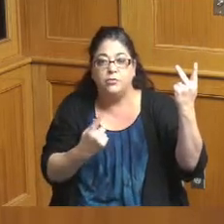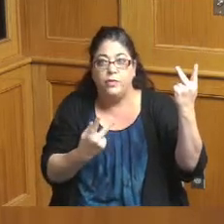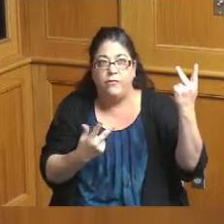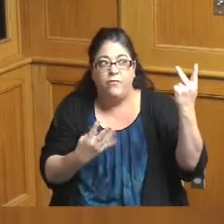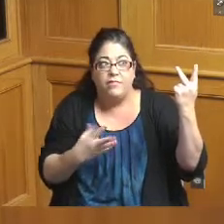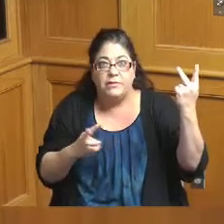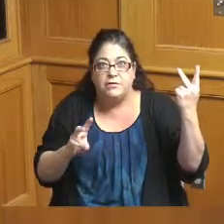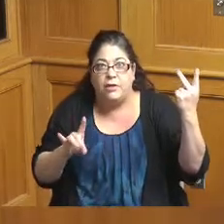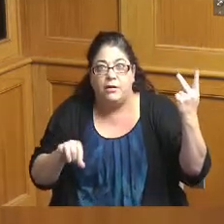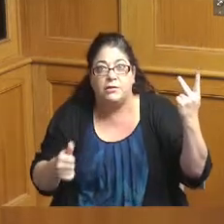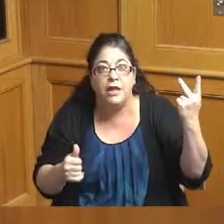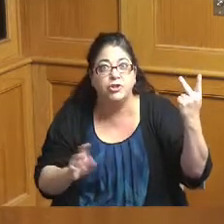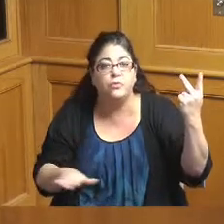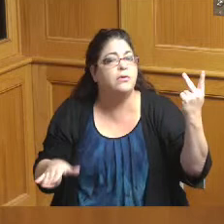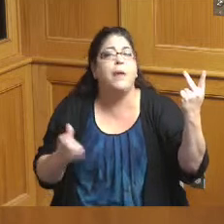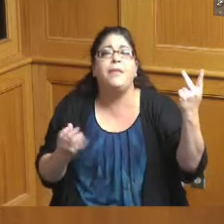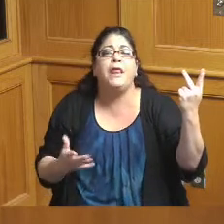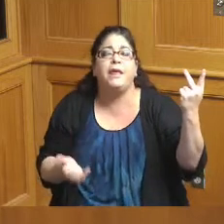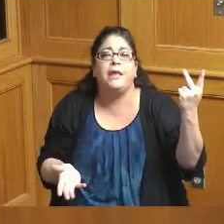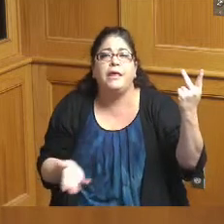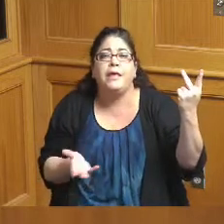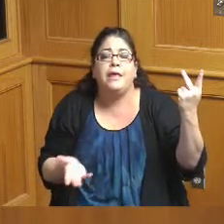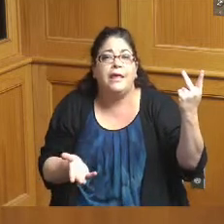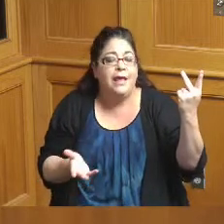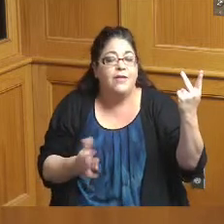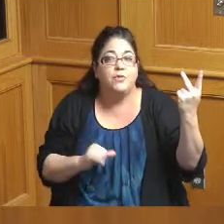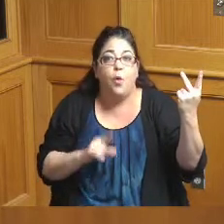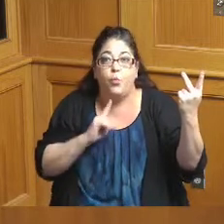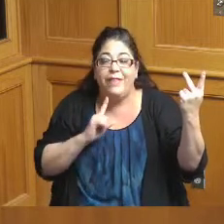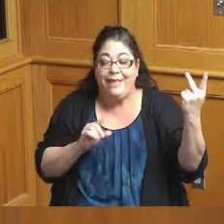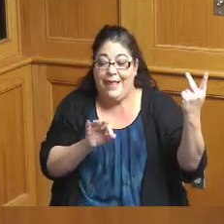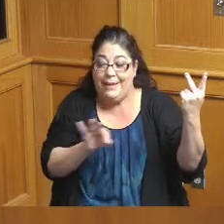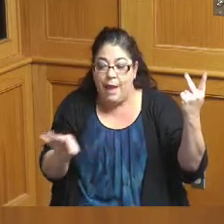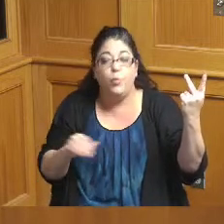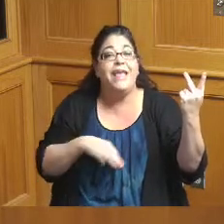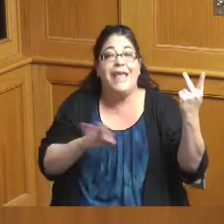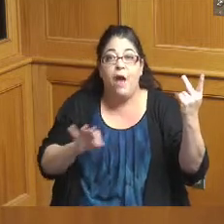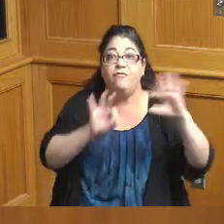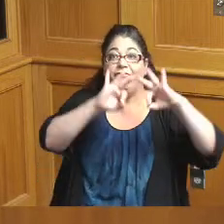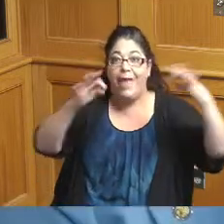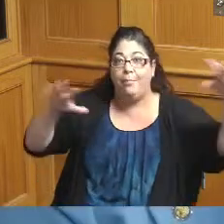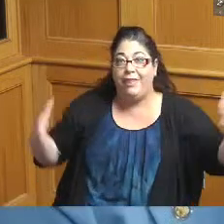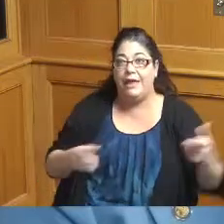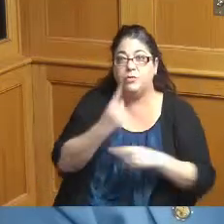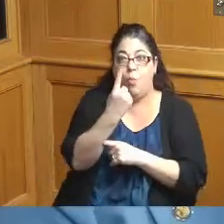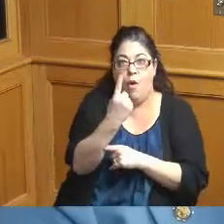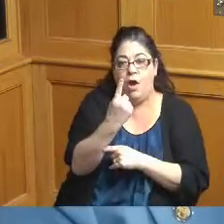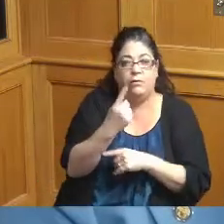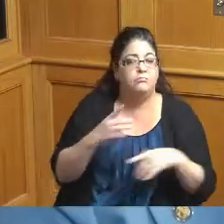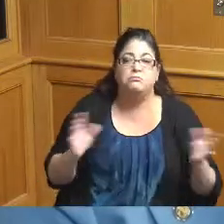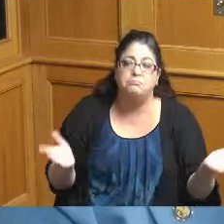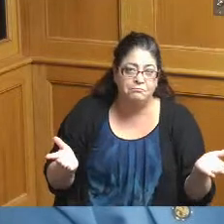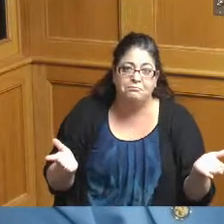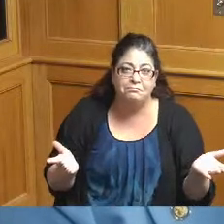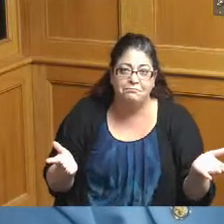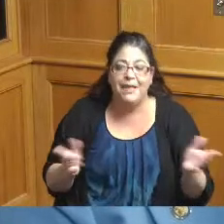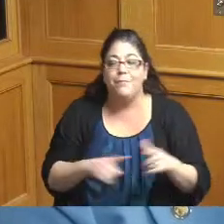so that number is wow so that's you know then of course then you go to the food assistance